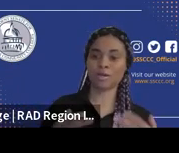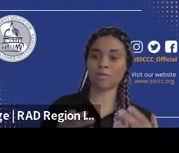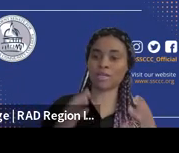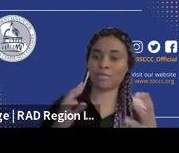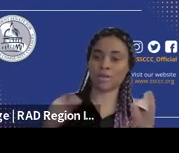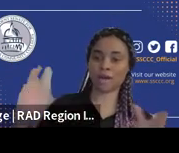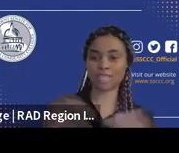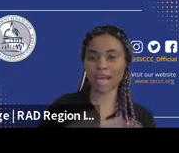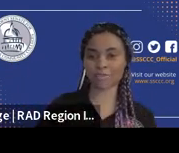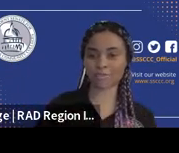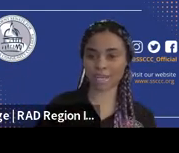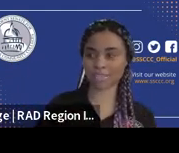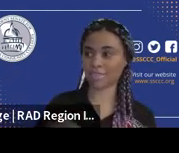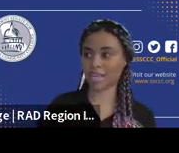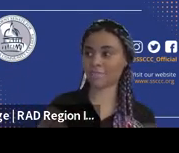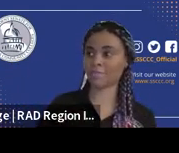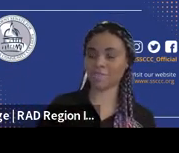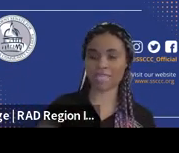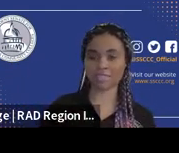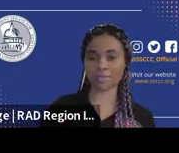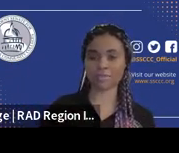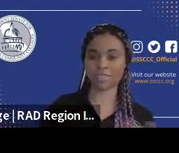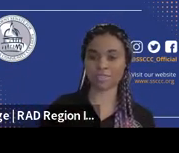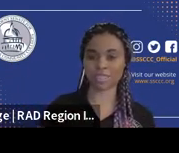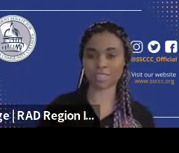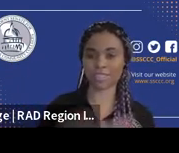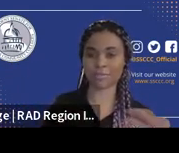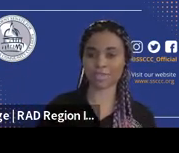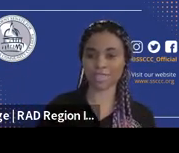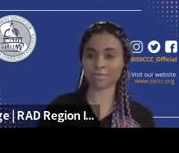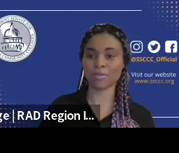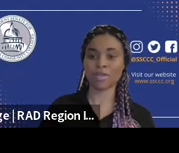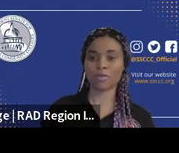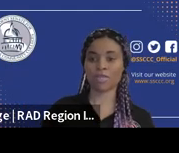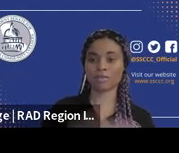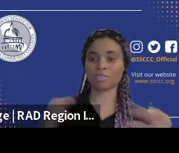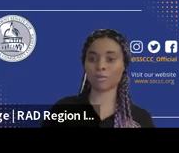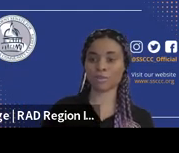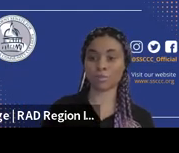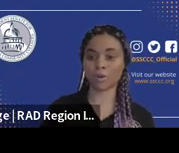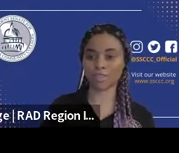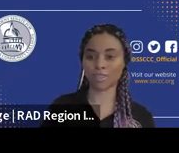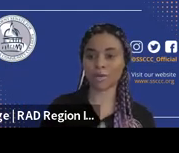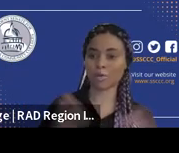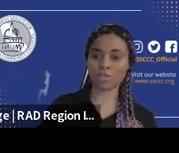So we often have direct links of communication with administration and different things, and we can show support like, we're students.